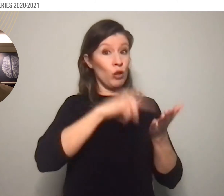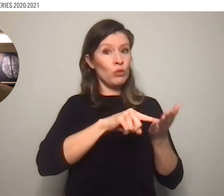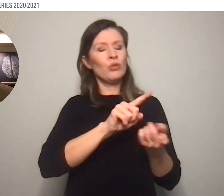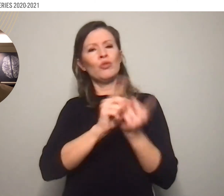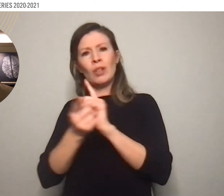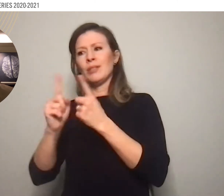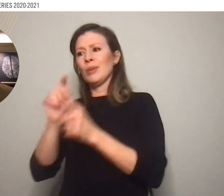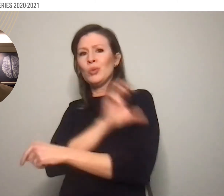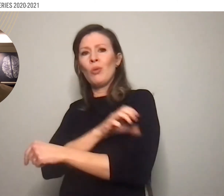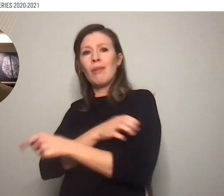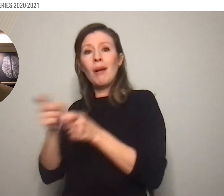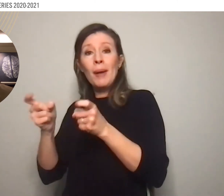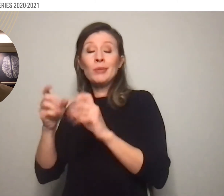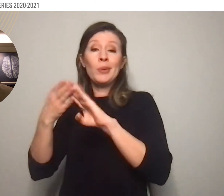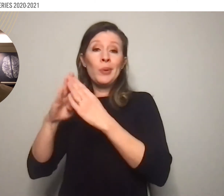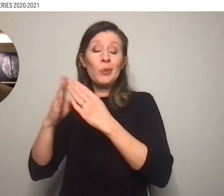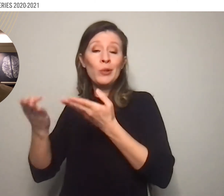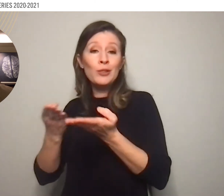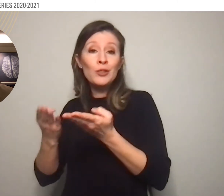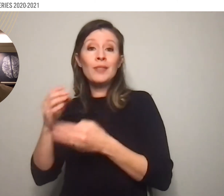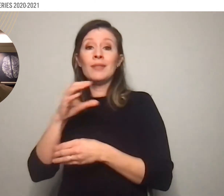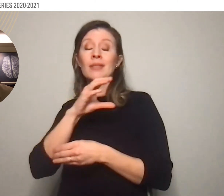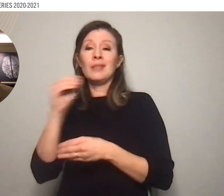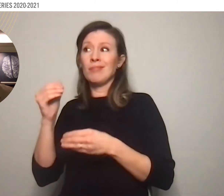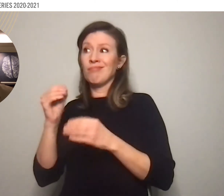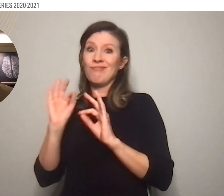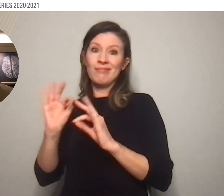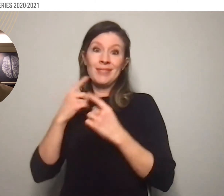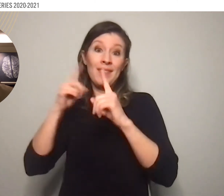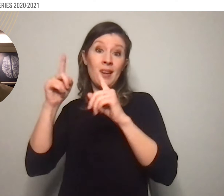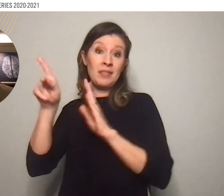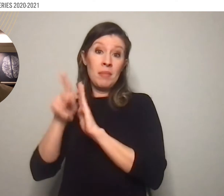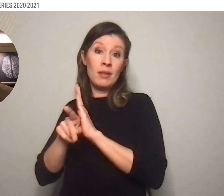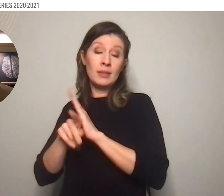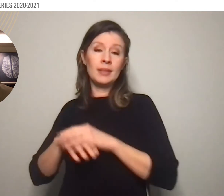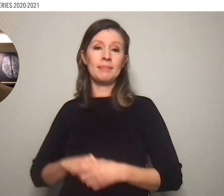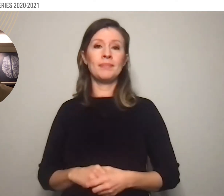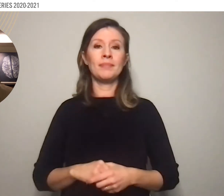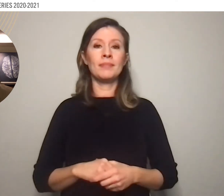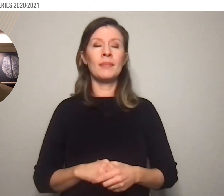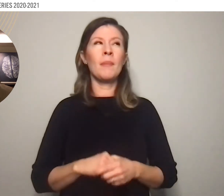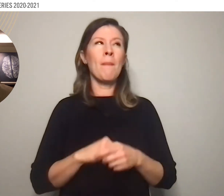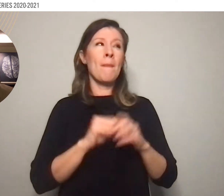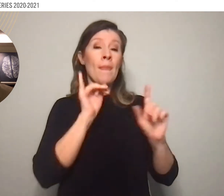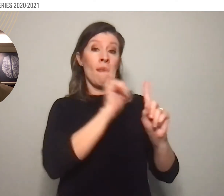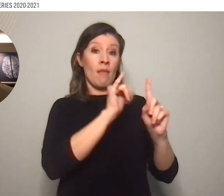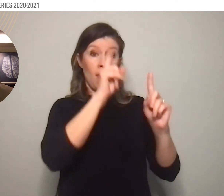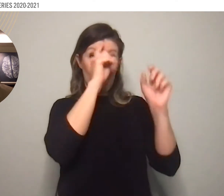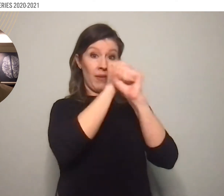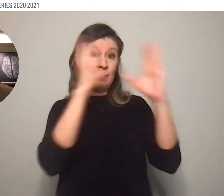this research into clinical management, community service and effective policy. The gist of this